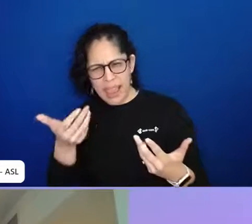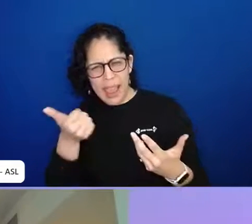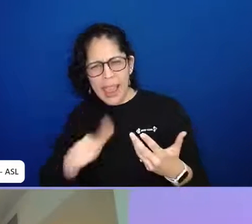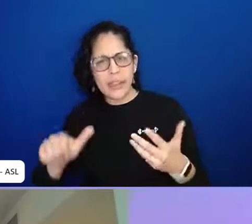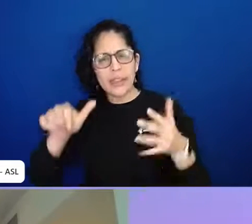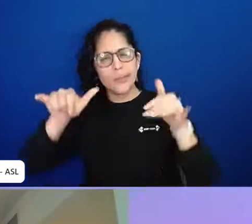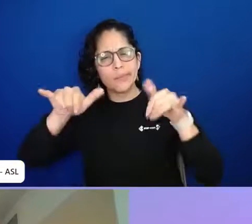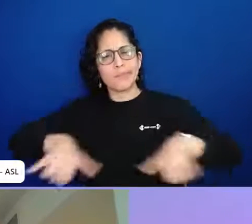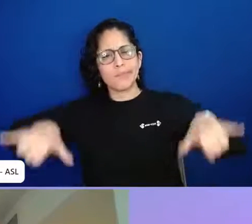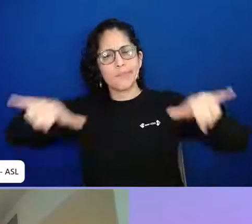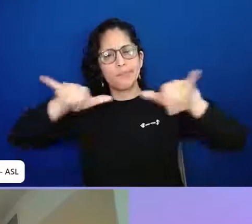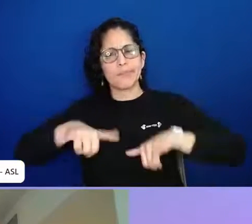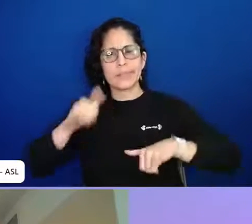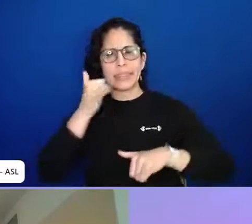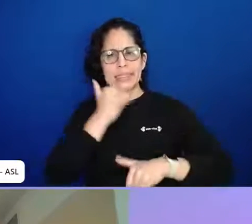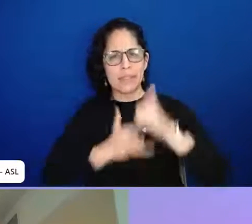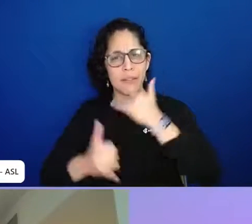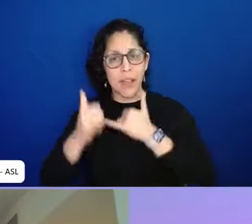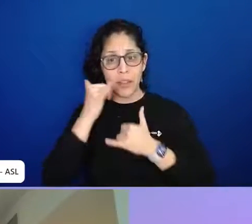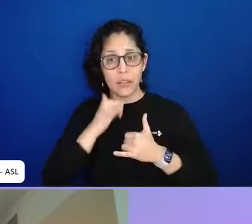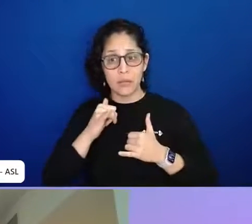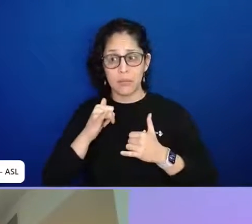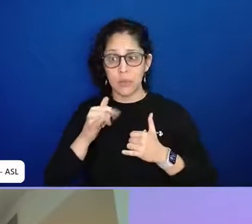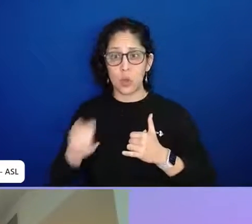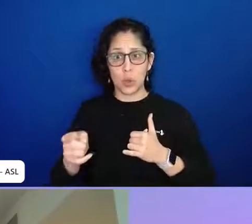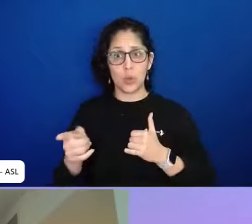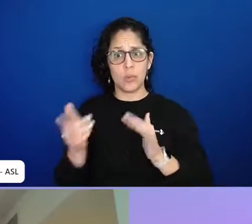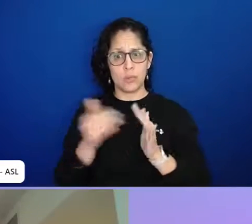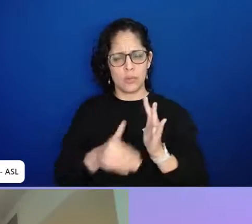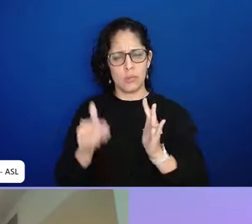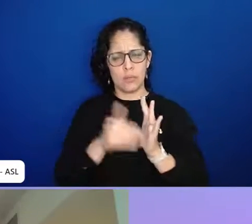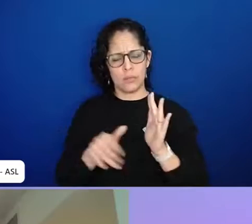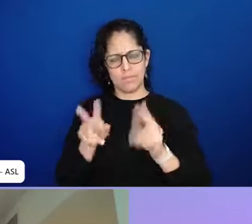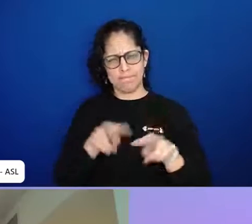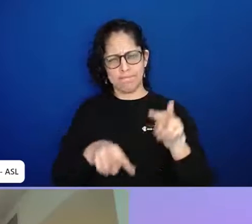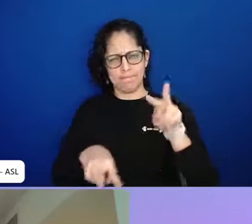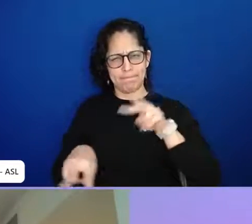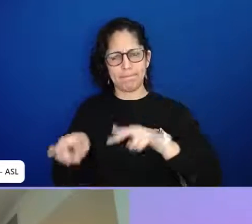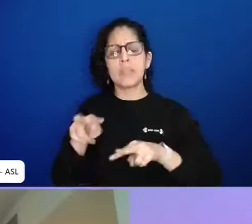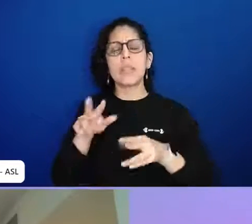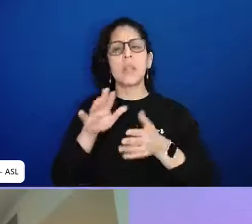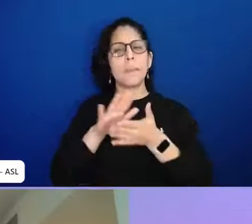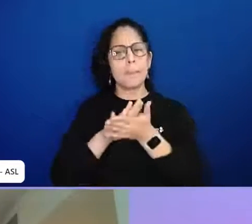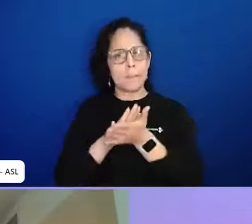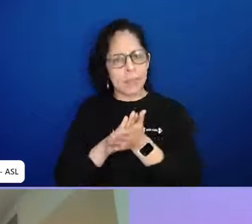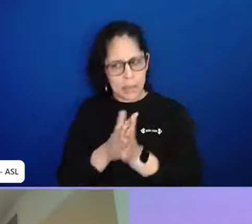natural cadence of a retrospective would be to say let's look at the defects, do we see any things, as you do this more